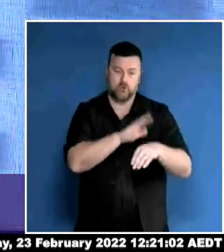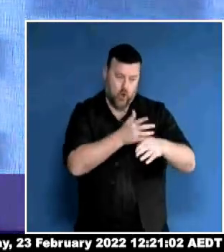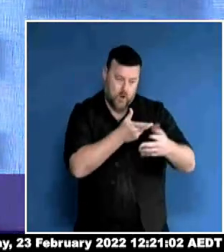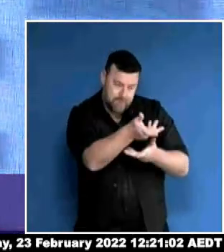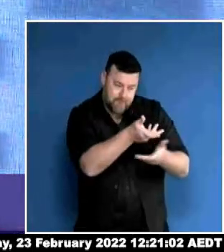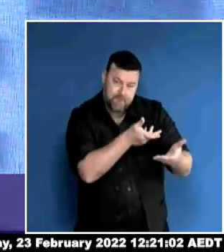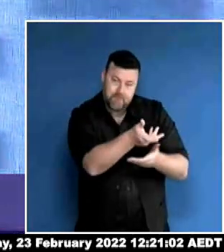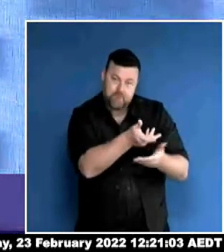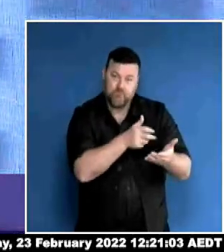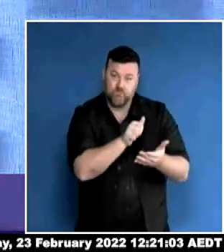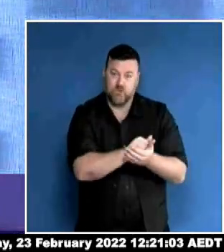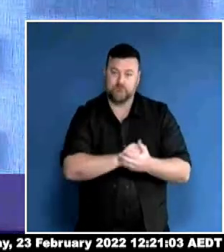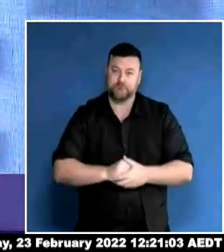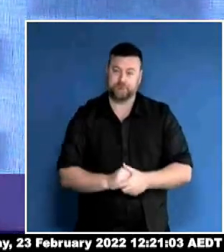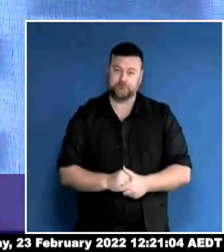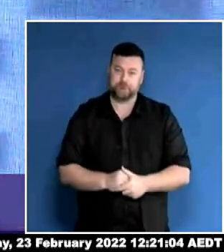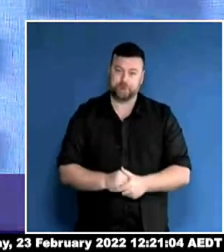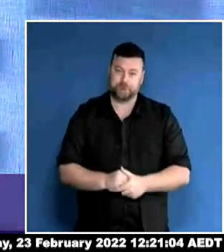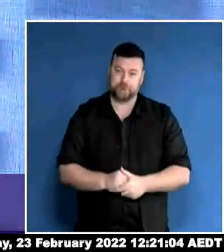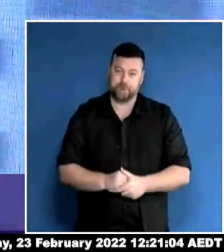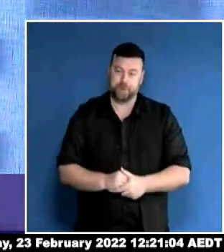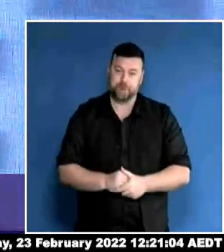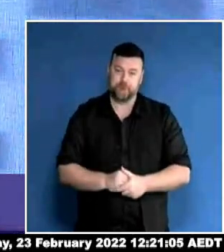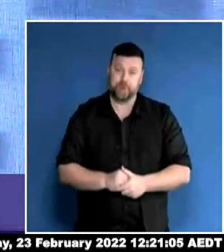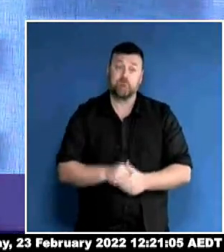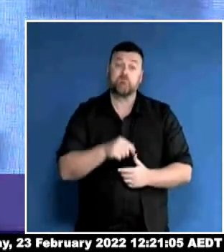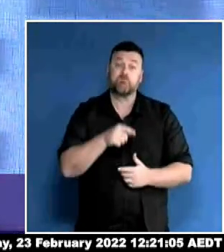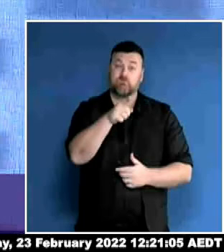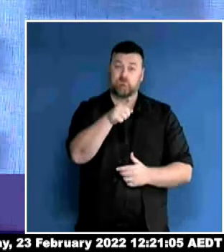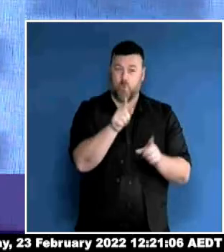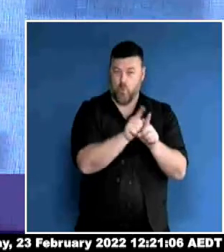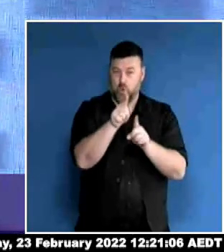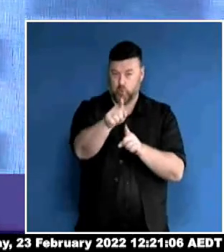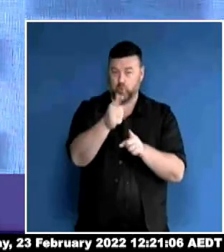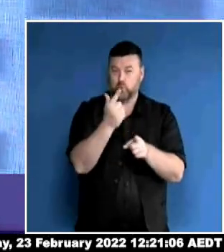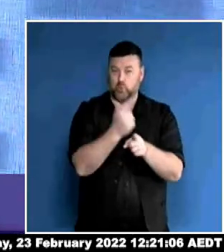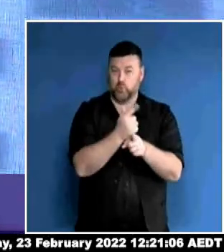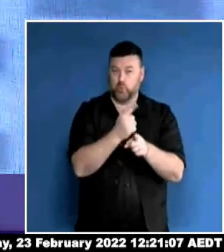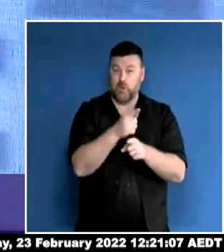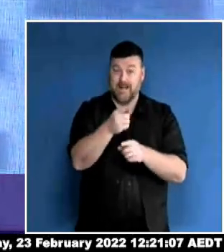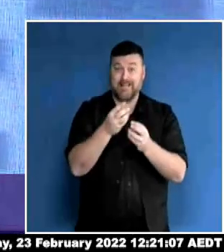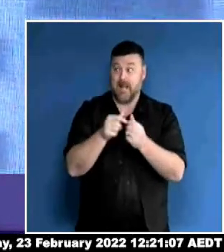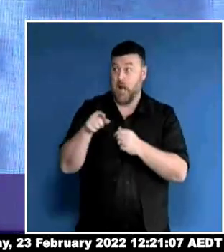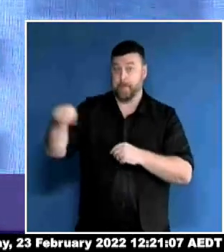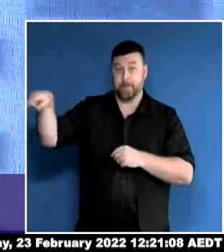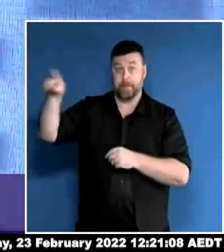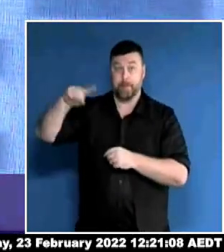And you have also indicated that support workers themselves need support from their managers in order to do that.